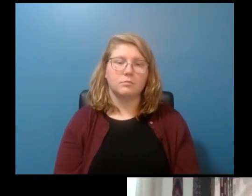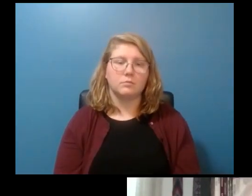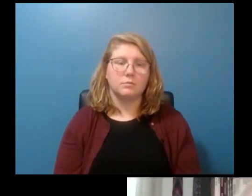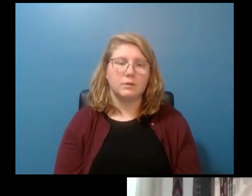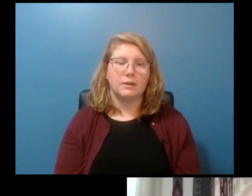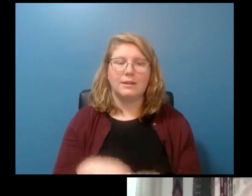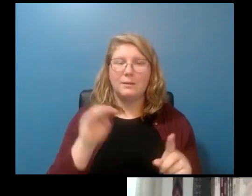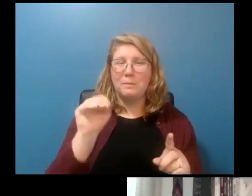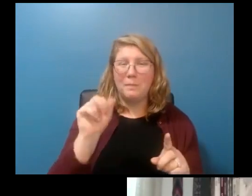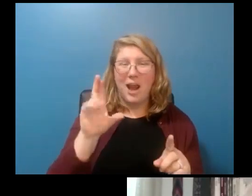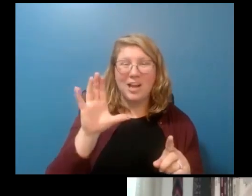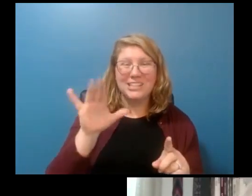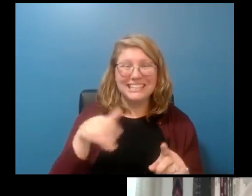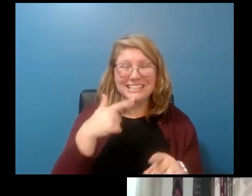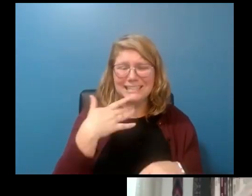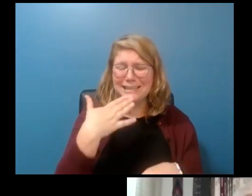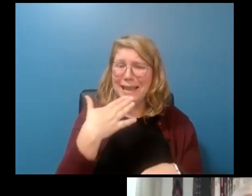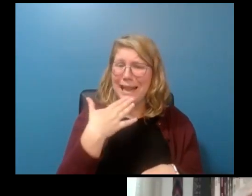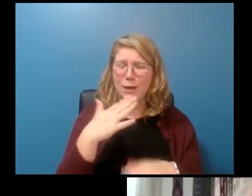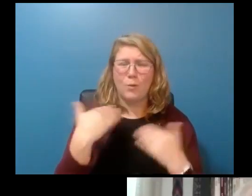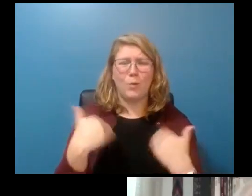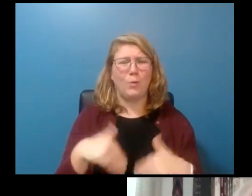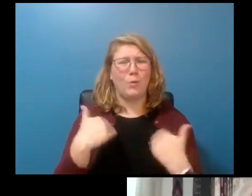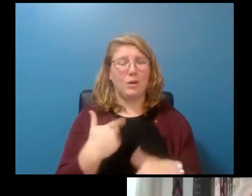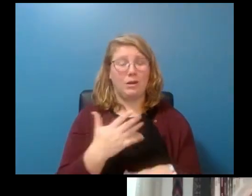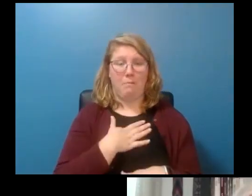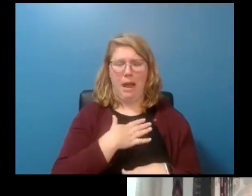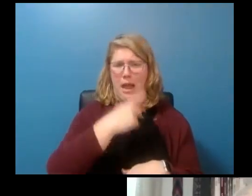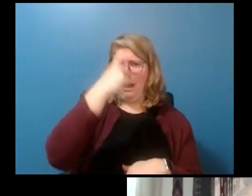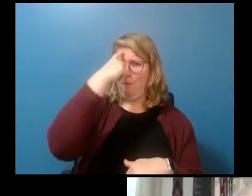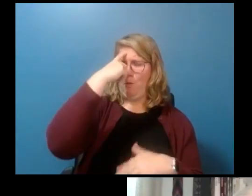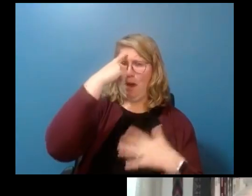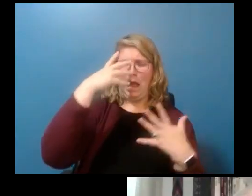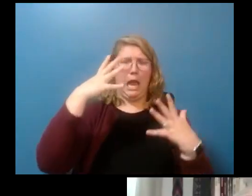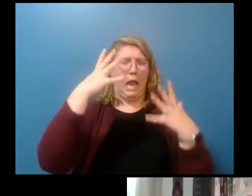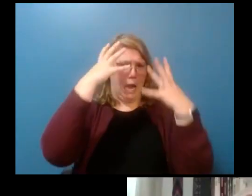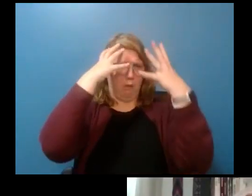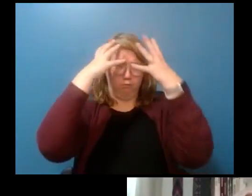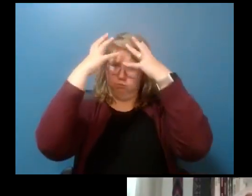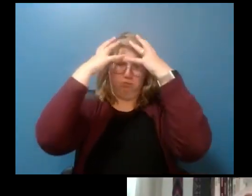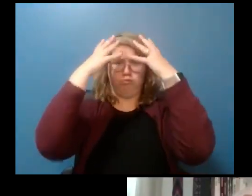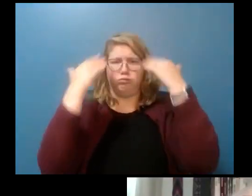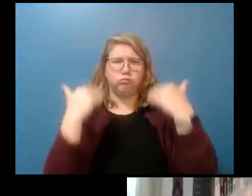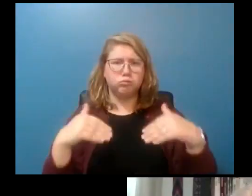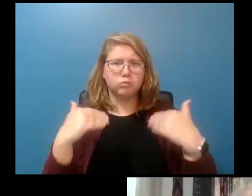but across the country, we want to be here for families as well. We have peer-led support groups.